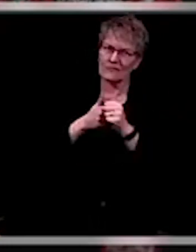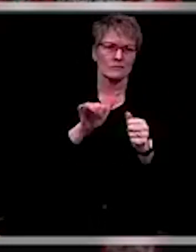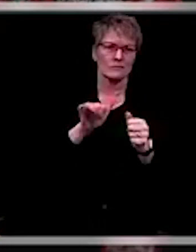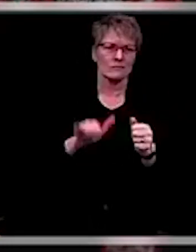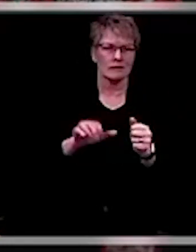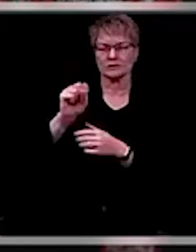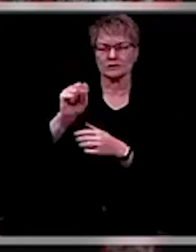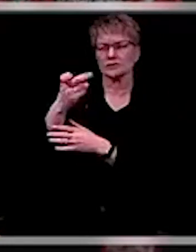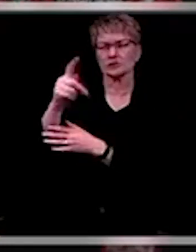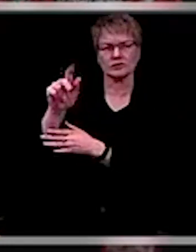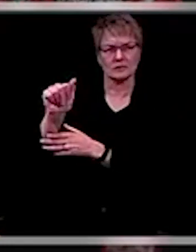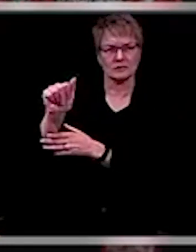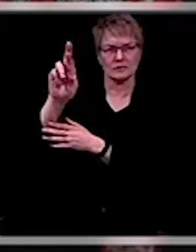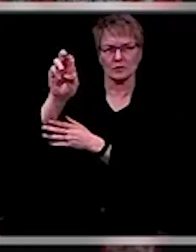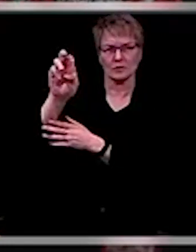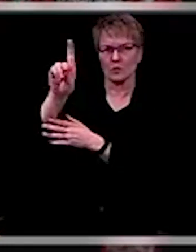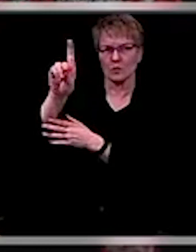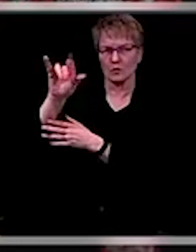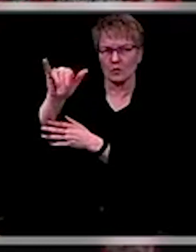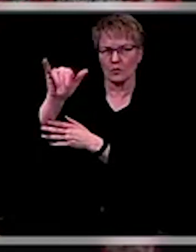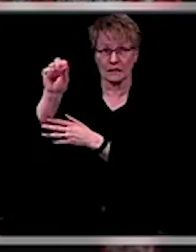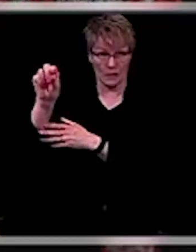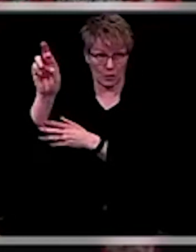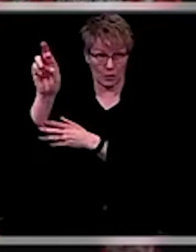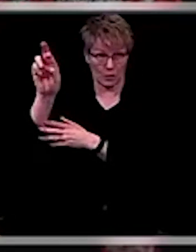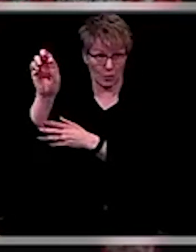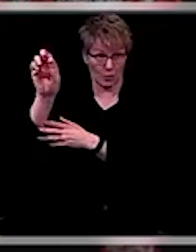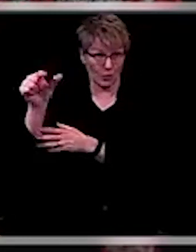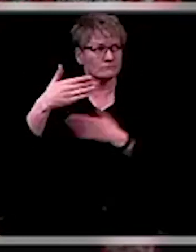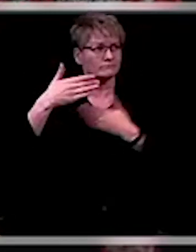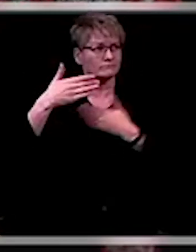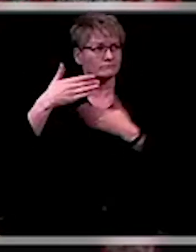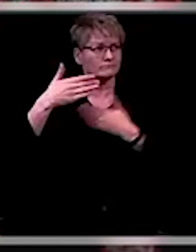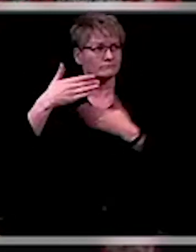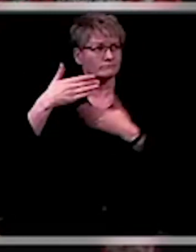Thank you. Great. An important reminder. Any other questions from the media?